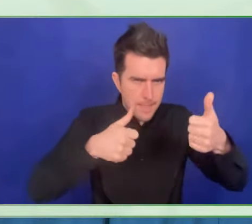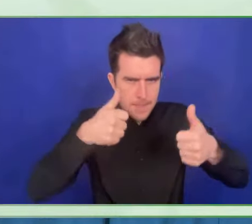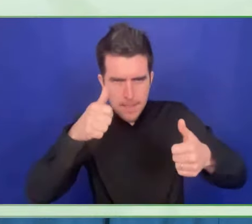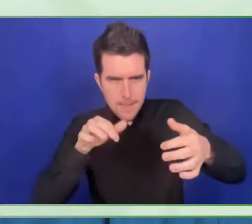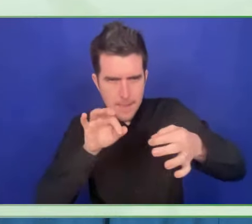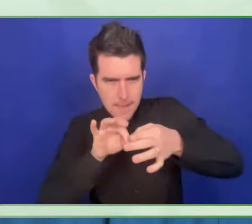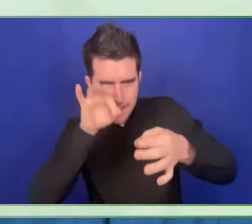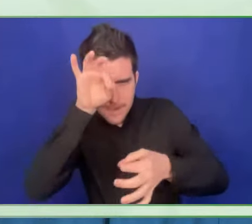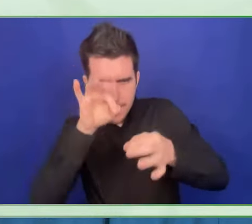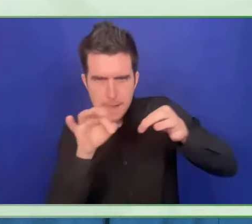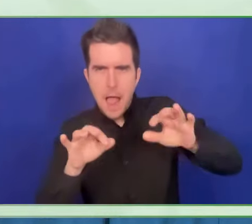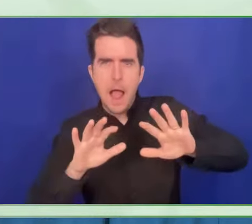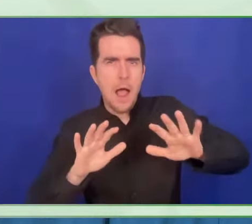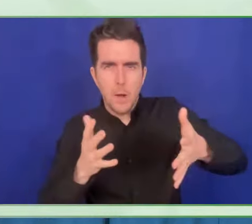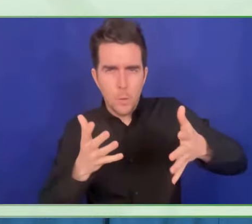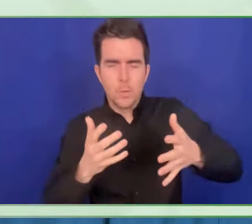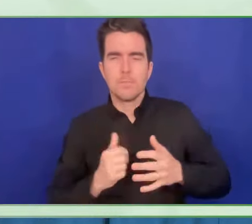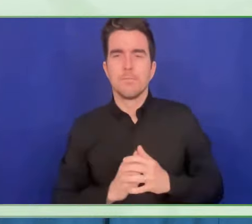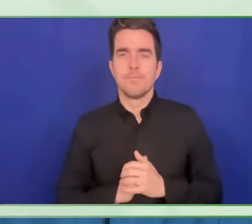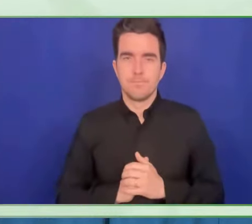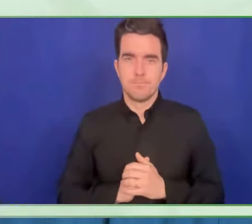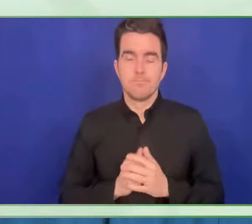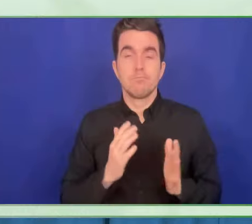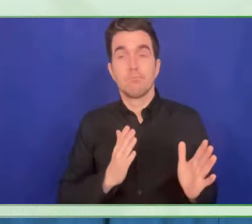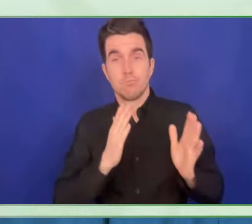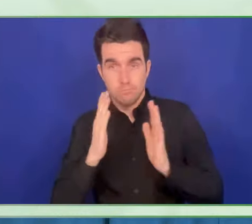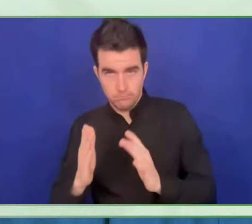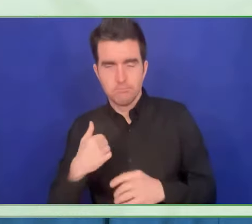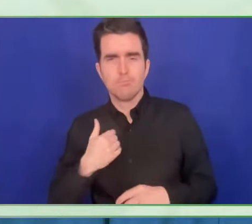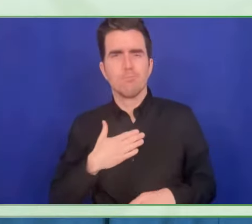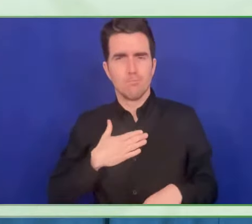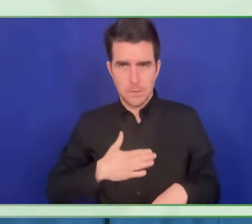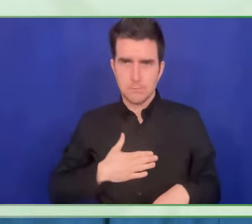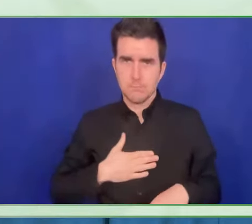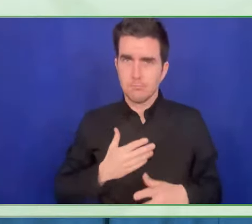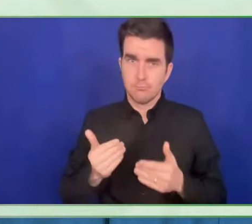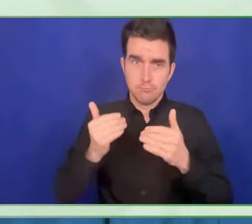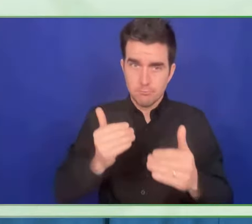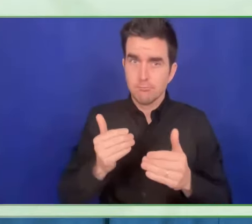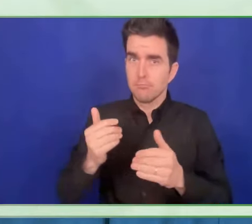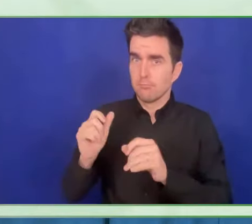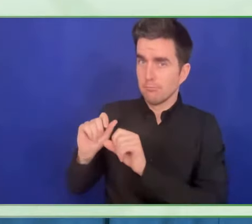OK, so the strategy for the rights of persons with disabilities was